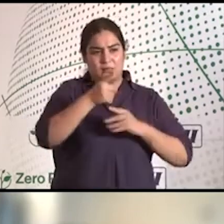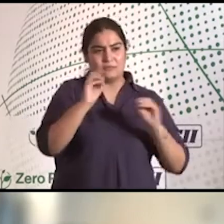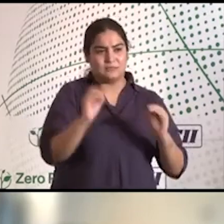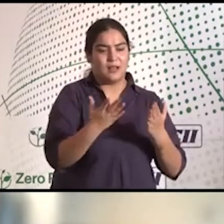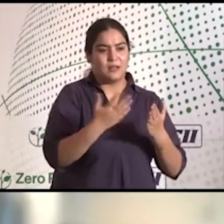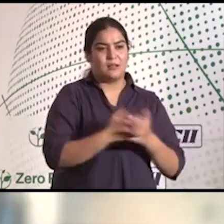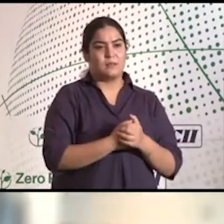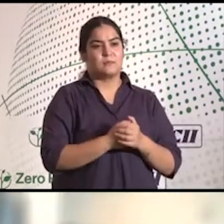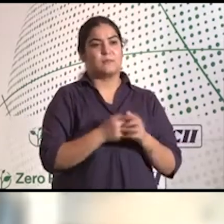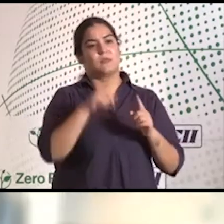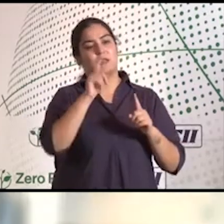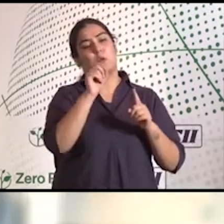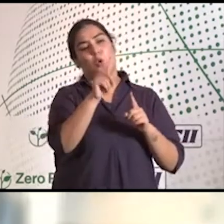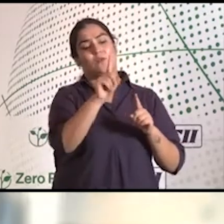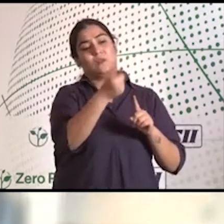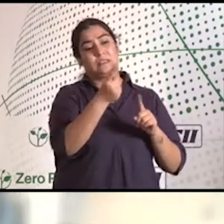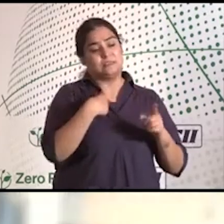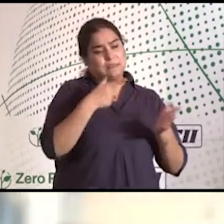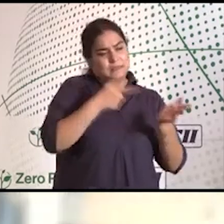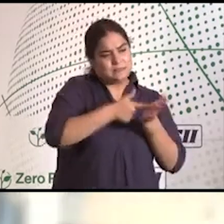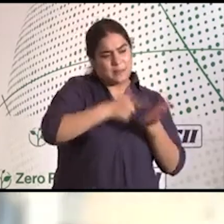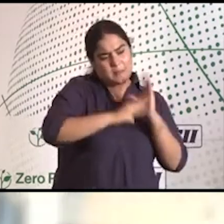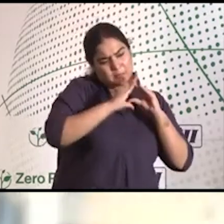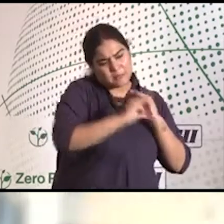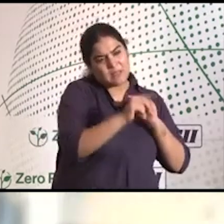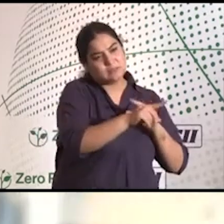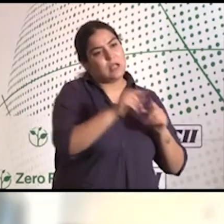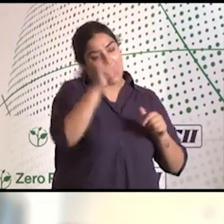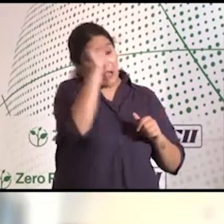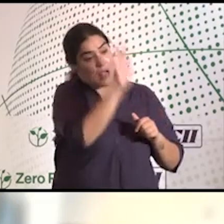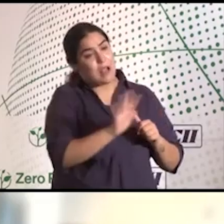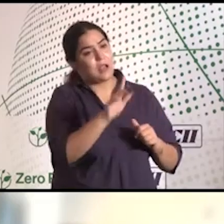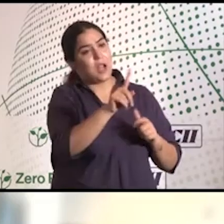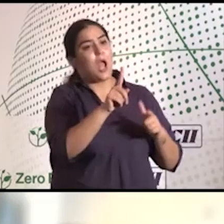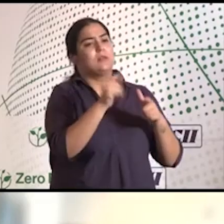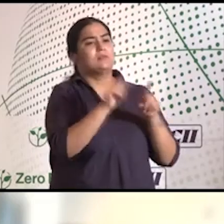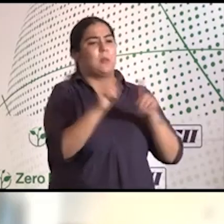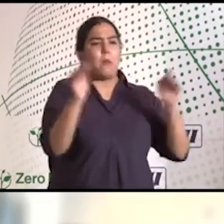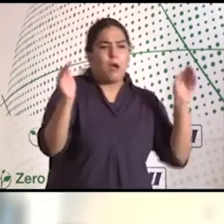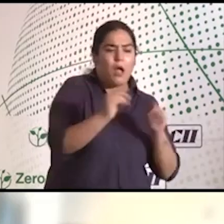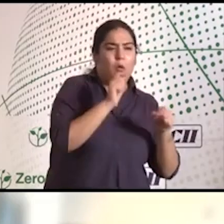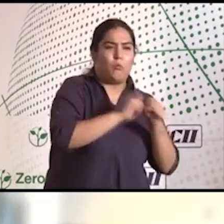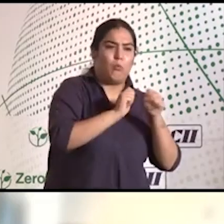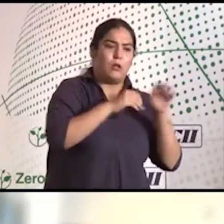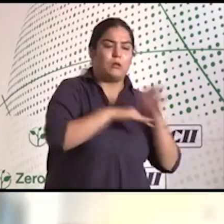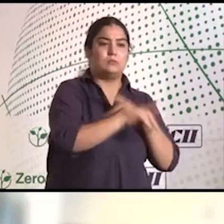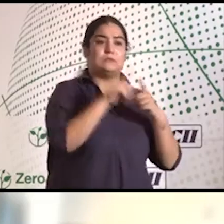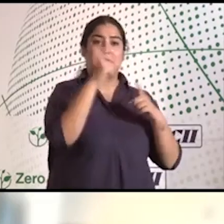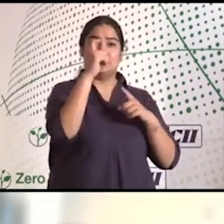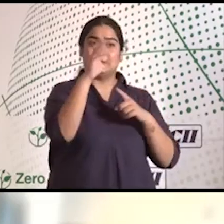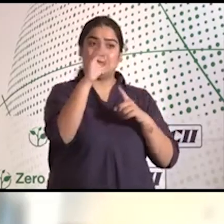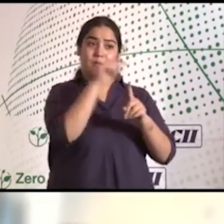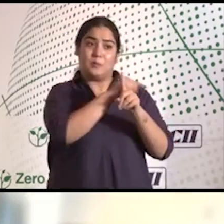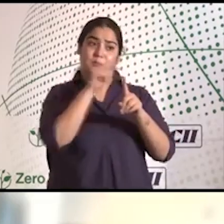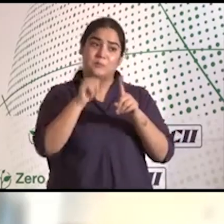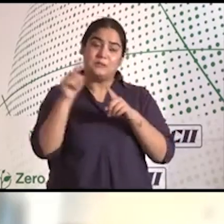let's think about rural India. 70% of the P.W, these stay in rural India.